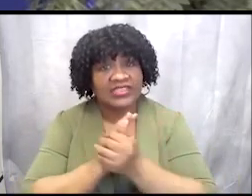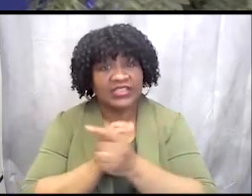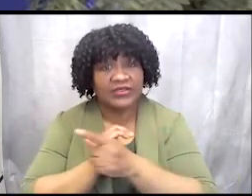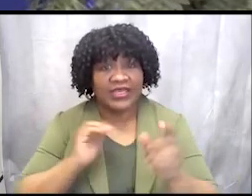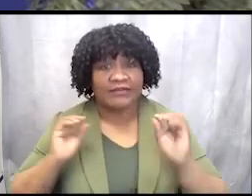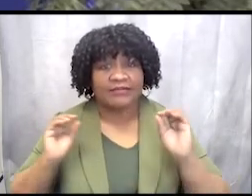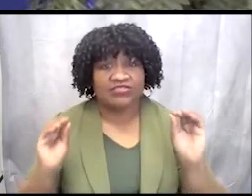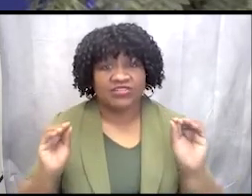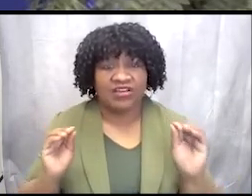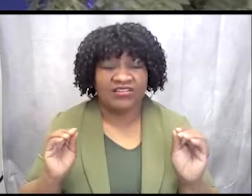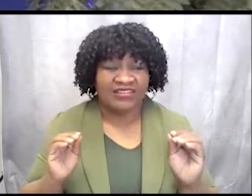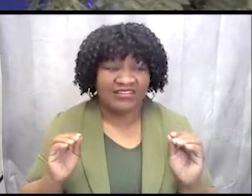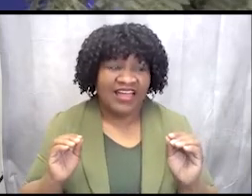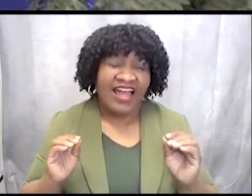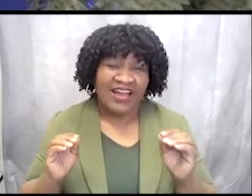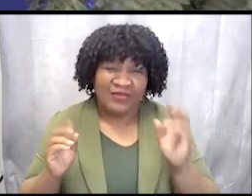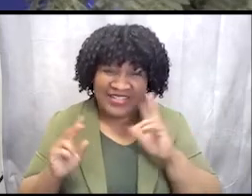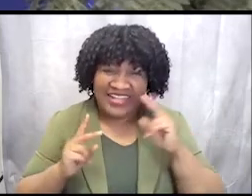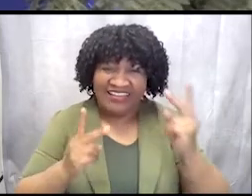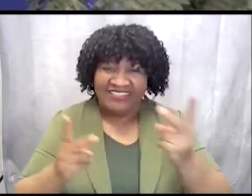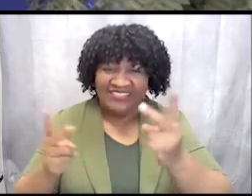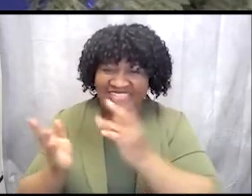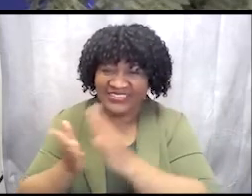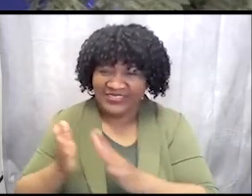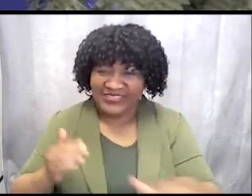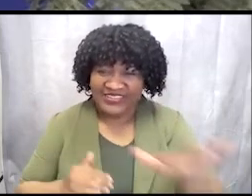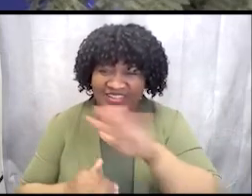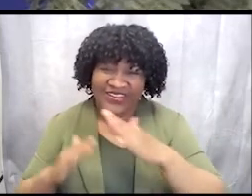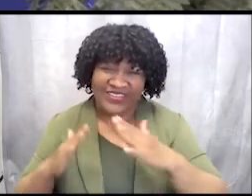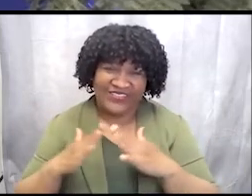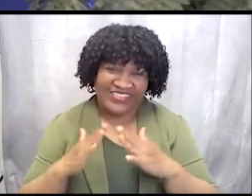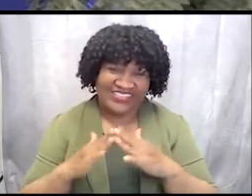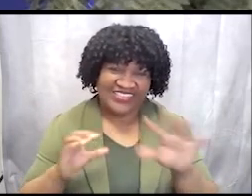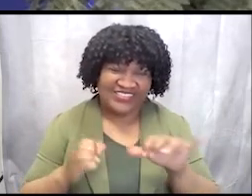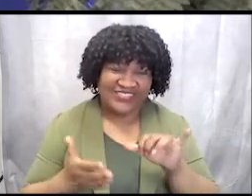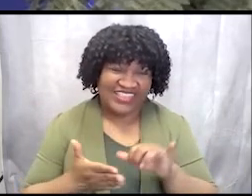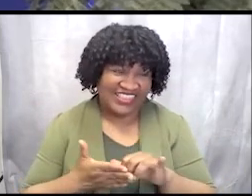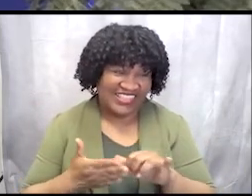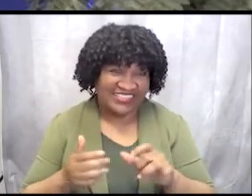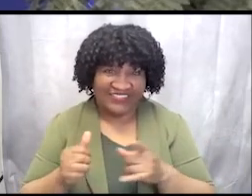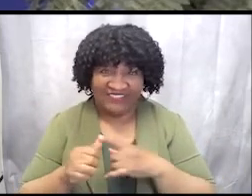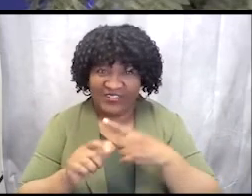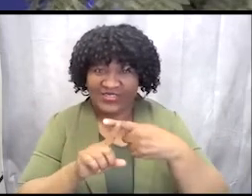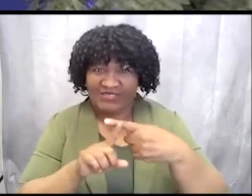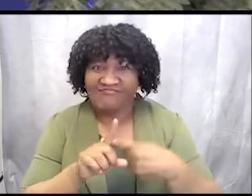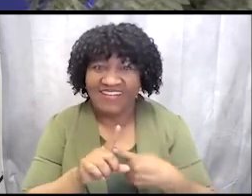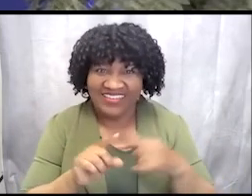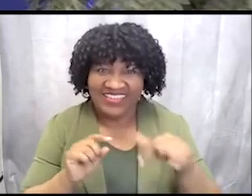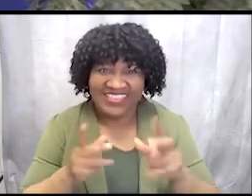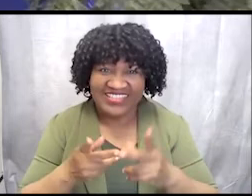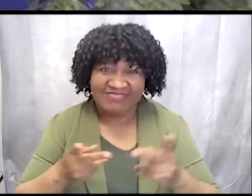And I just feel so good as I've visited schools all over the city during this first month in this position,